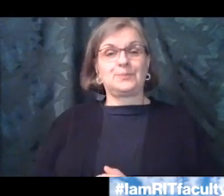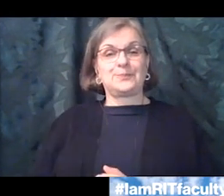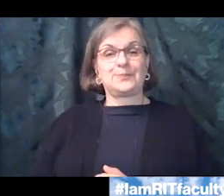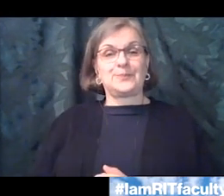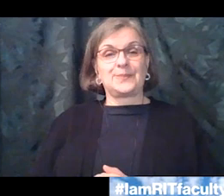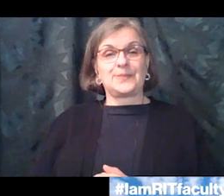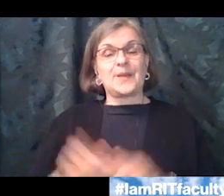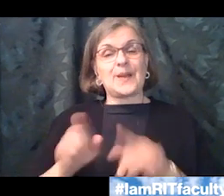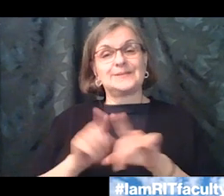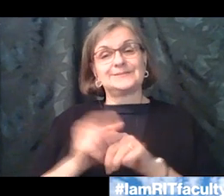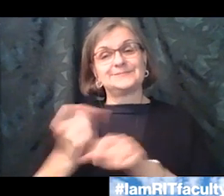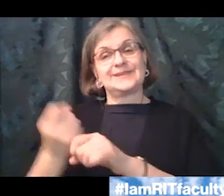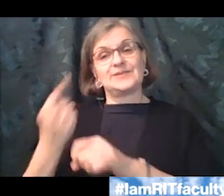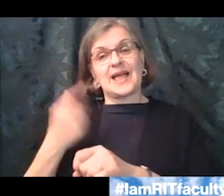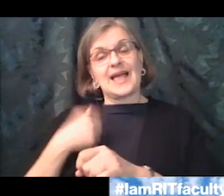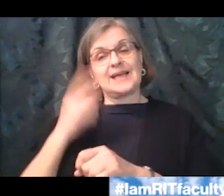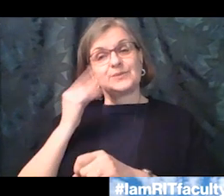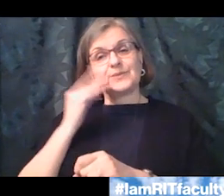to experience a traditional Rochester summer, which